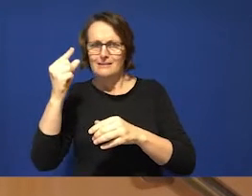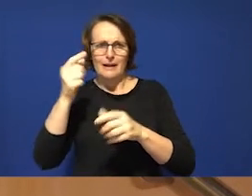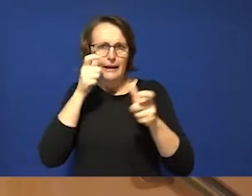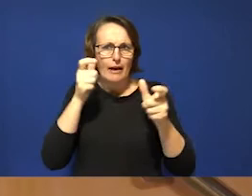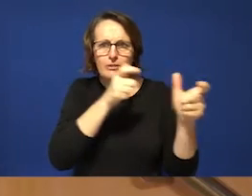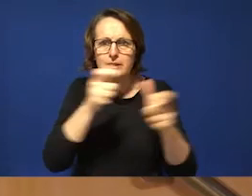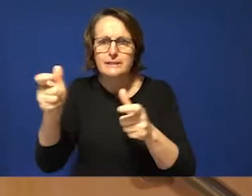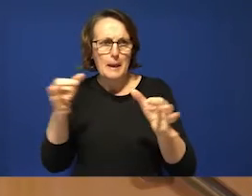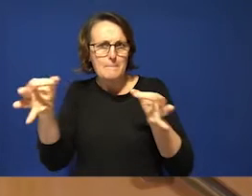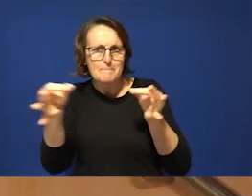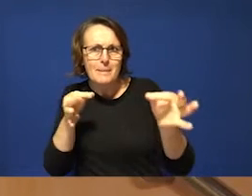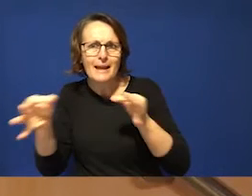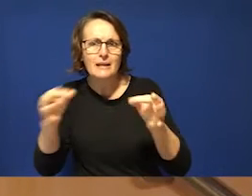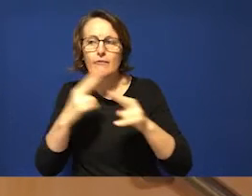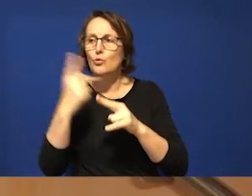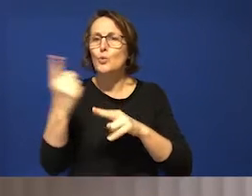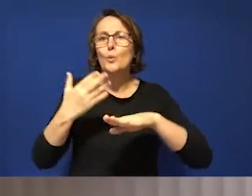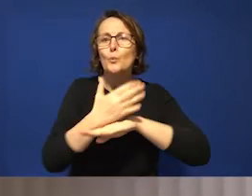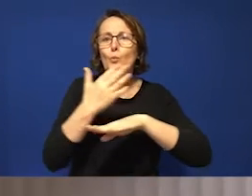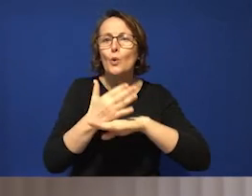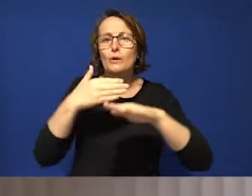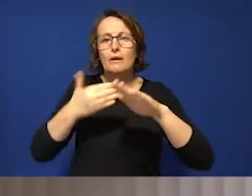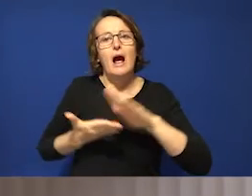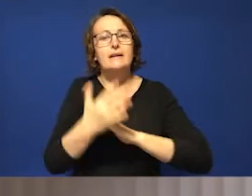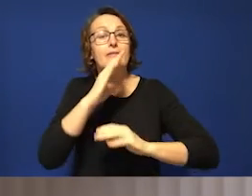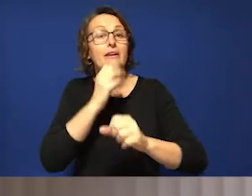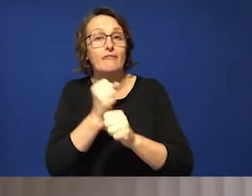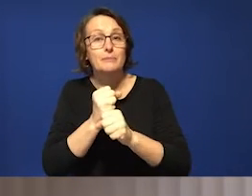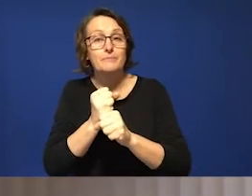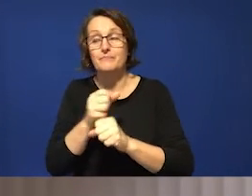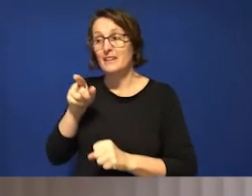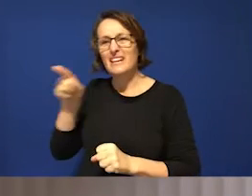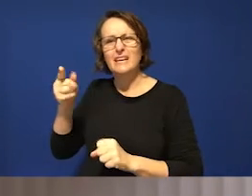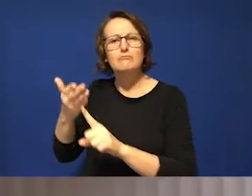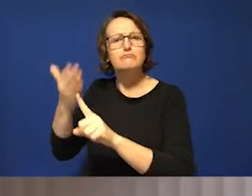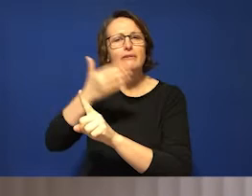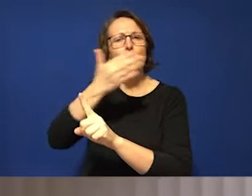and policy advice to the presiding offices. Peter's held a range of senior executive positions